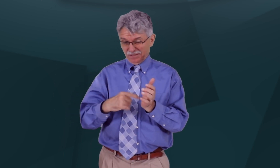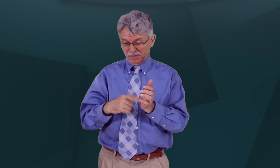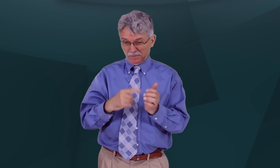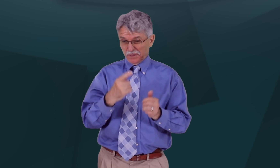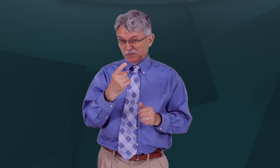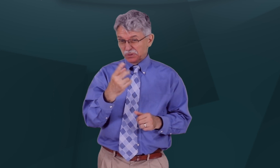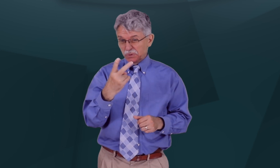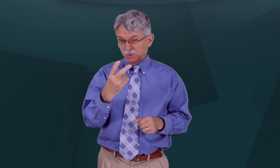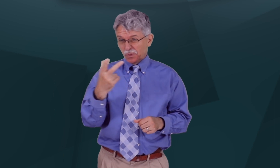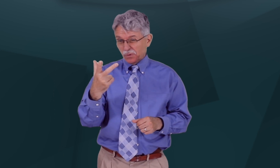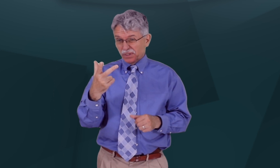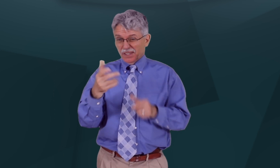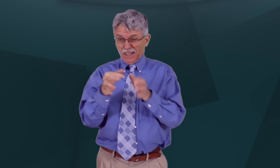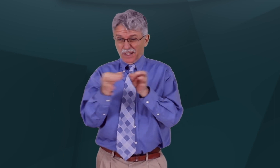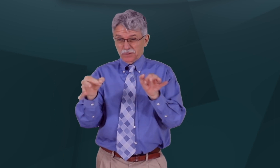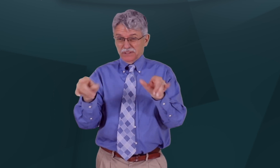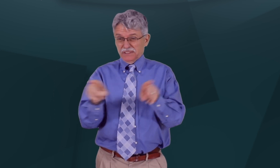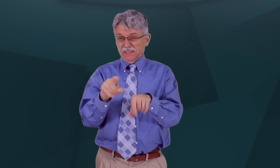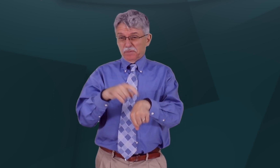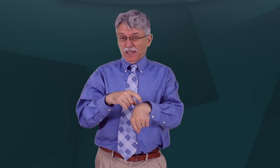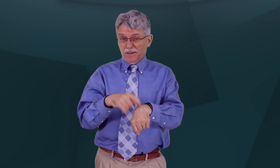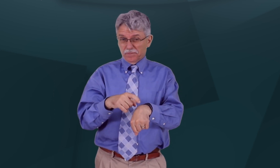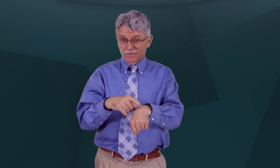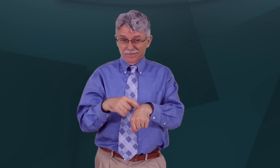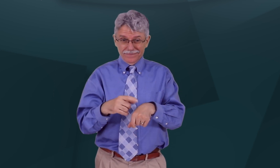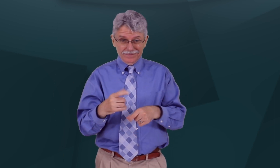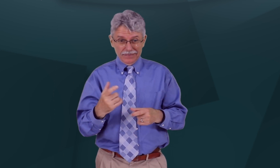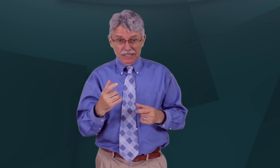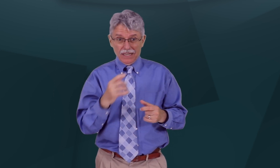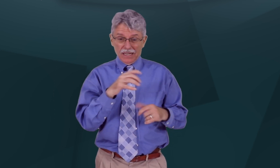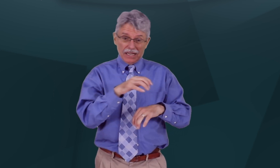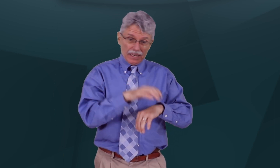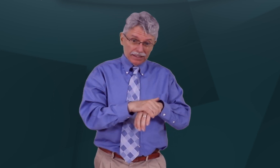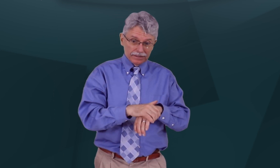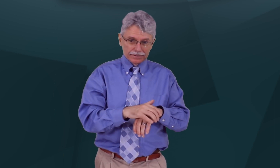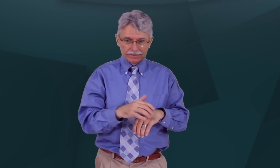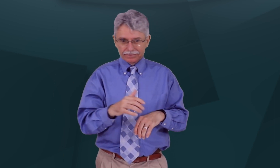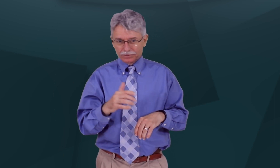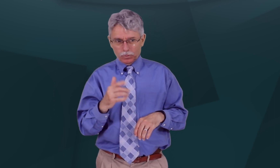With our child -- with -- when you've got three languages going on all at the same time -- English.